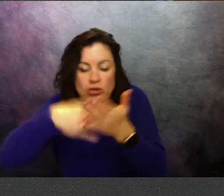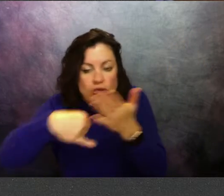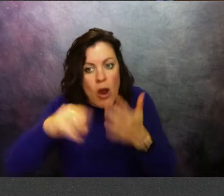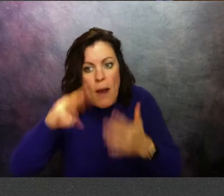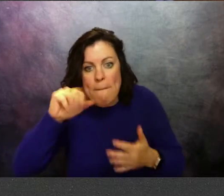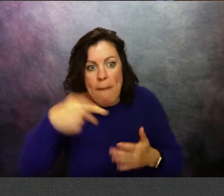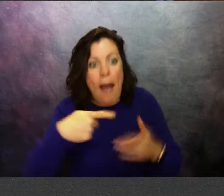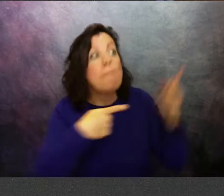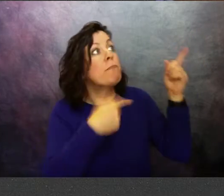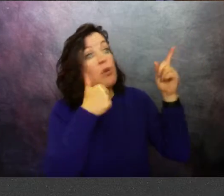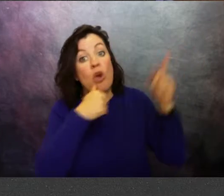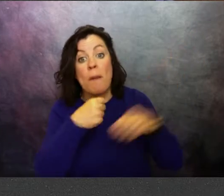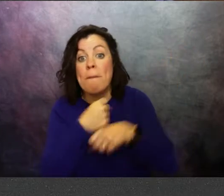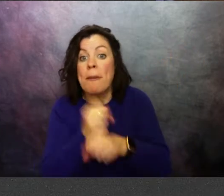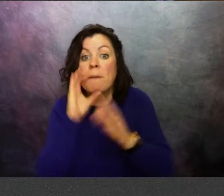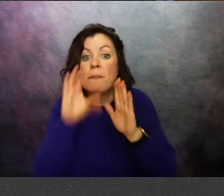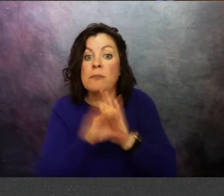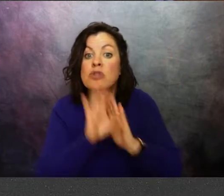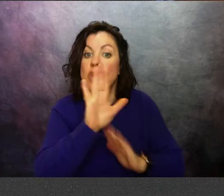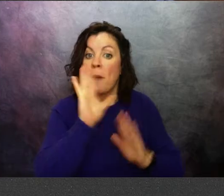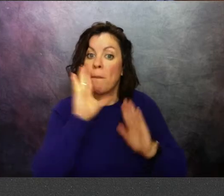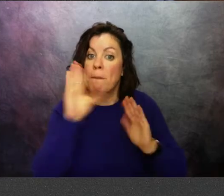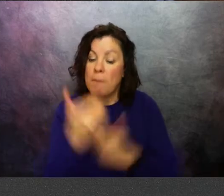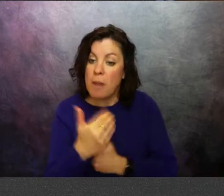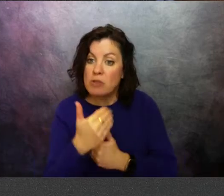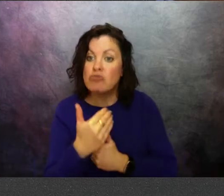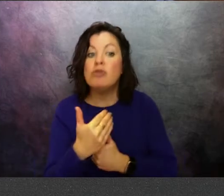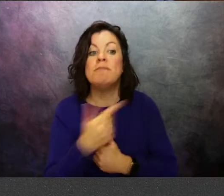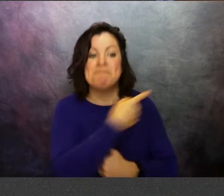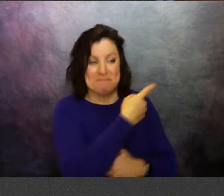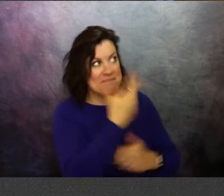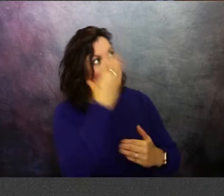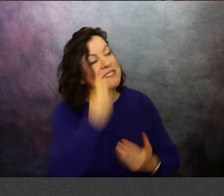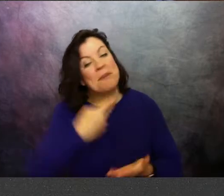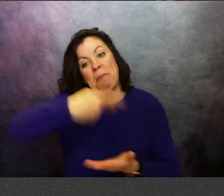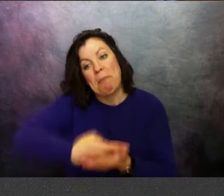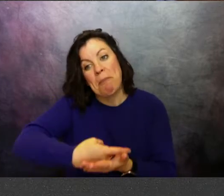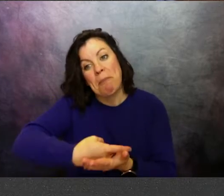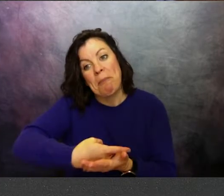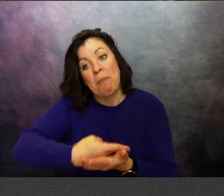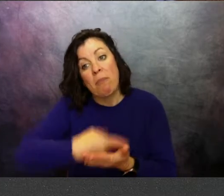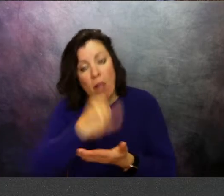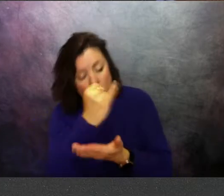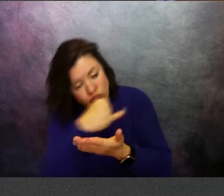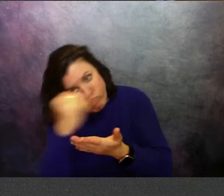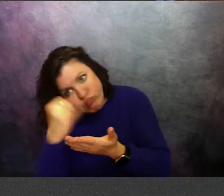There she is right on her bed where she sleeps and she drew her a